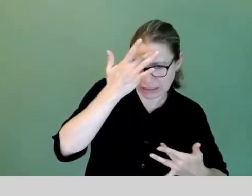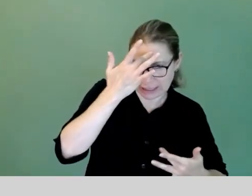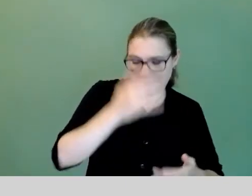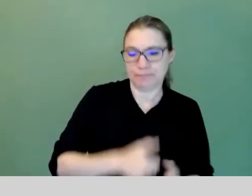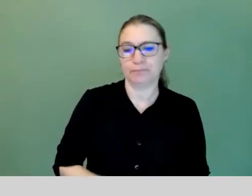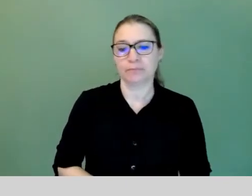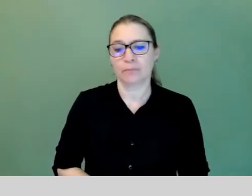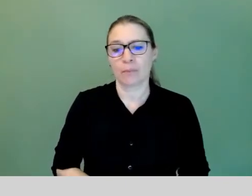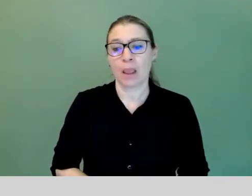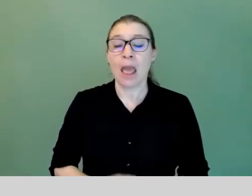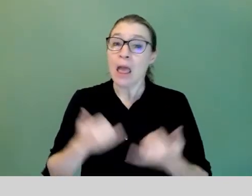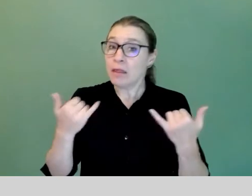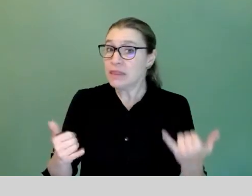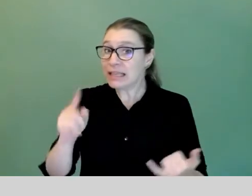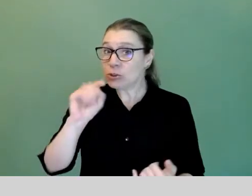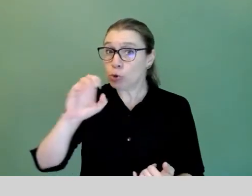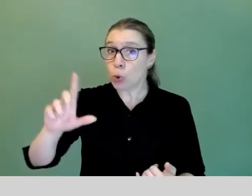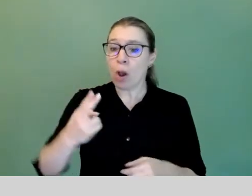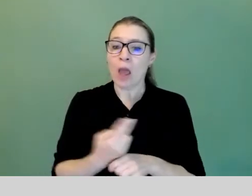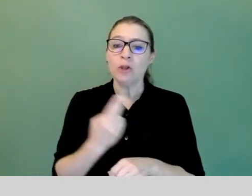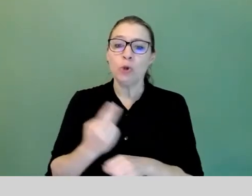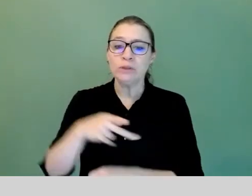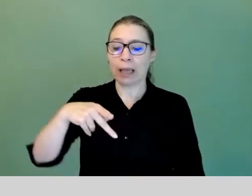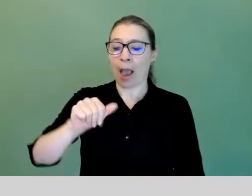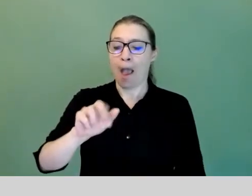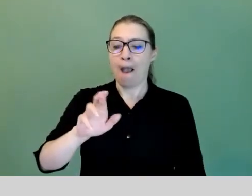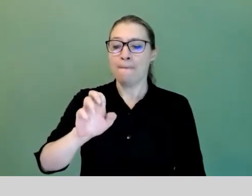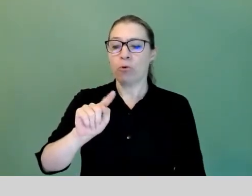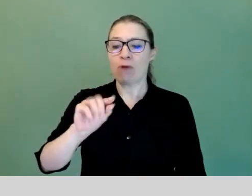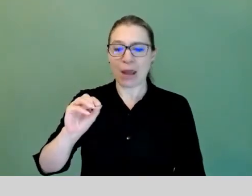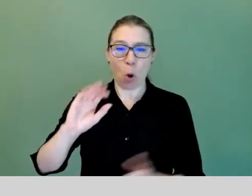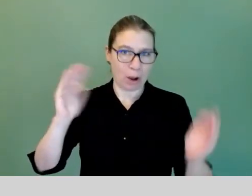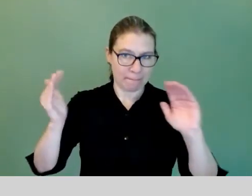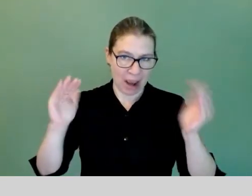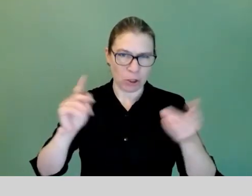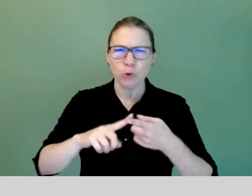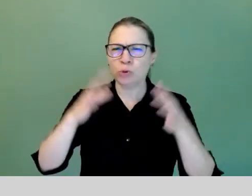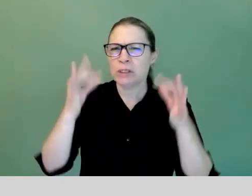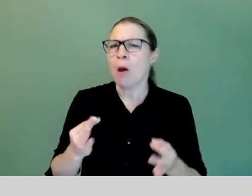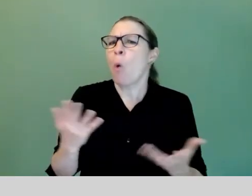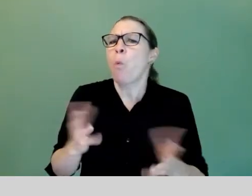and infected individuals. This tool uses Pareto comparison to determine